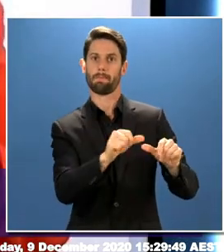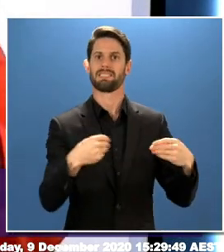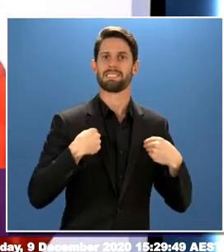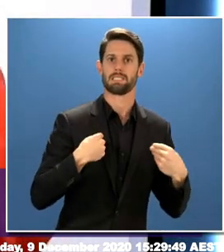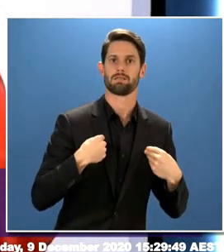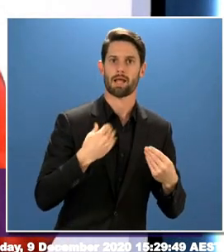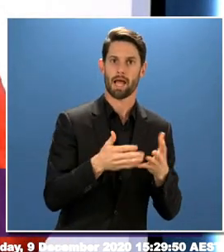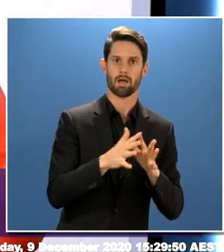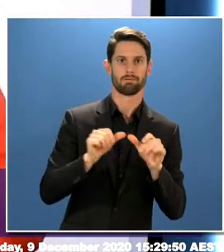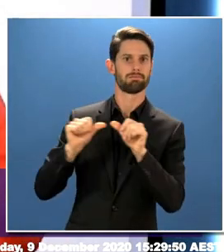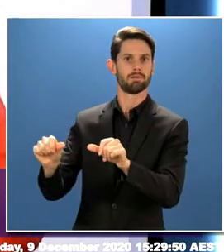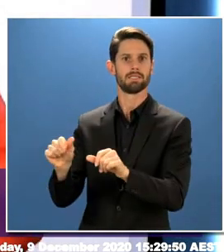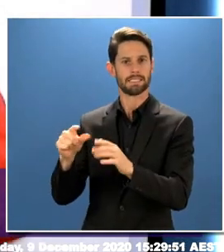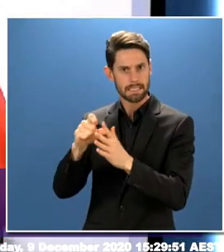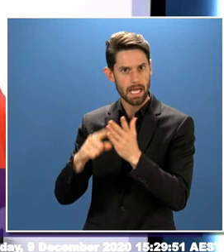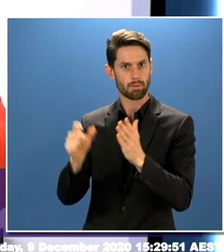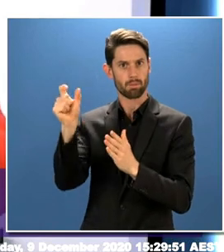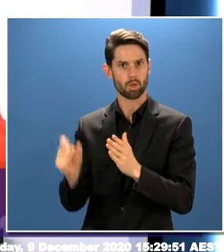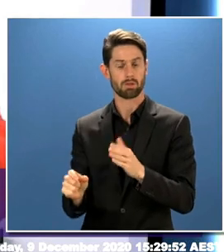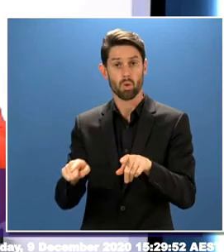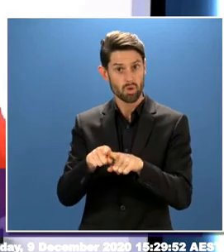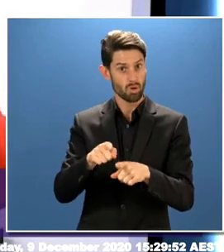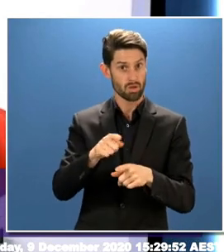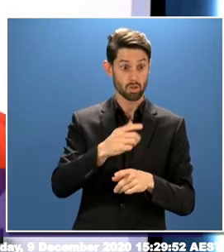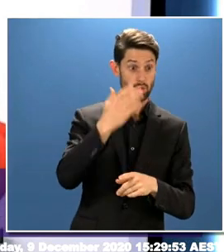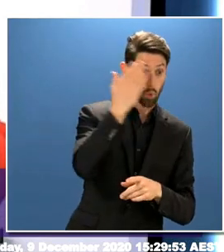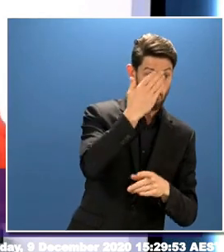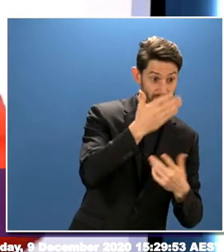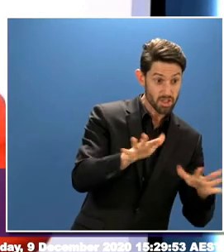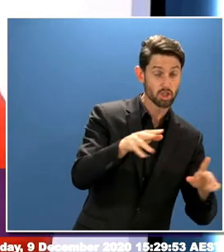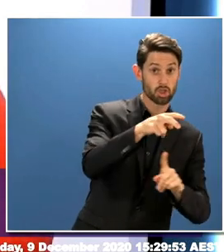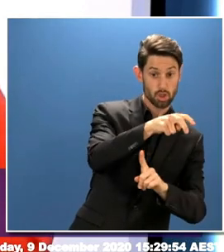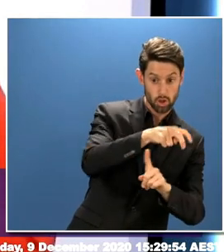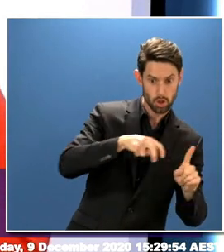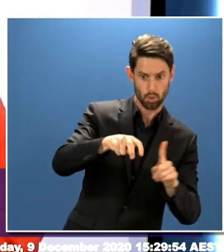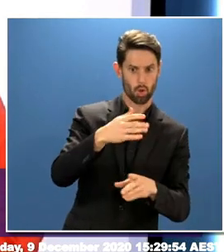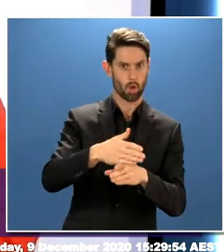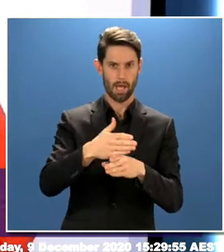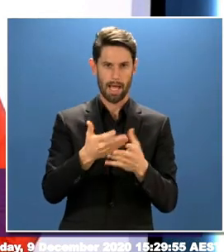to make that transition from school to work, particularly work in open employment.